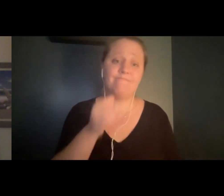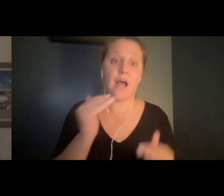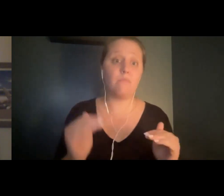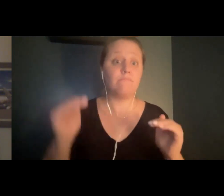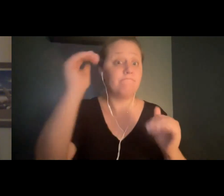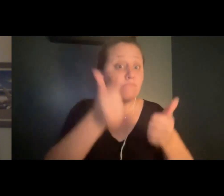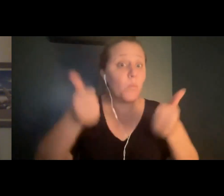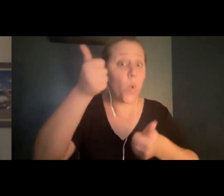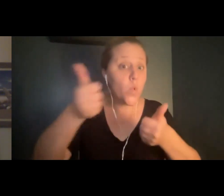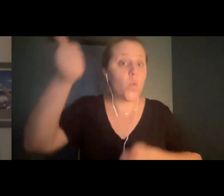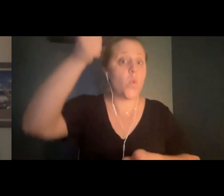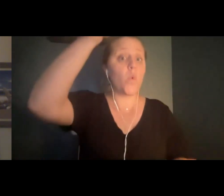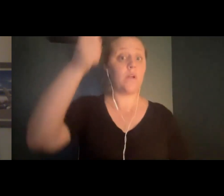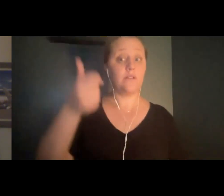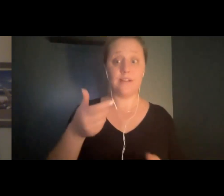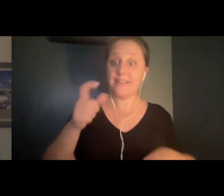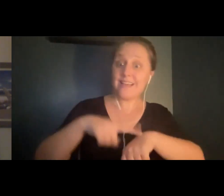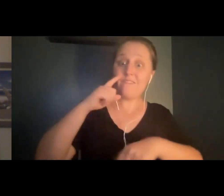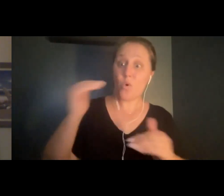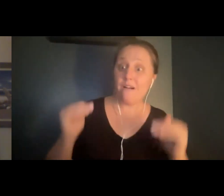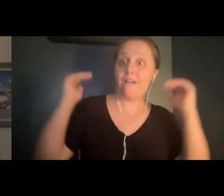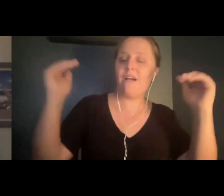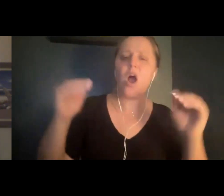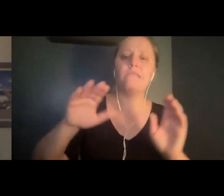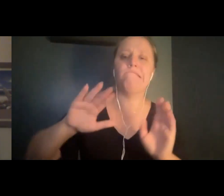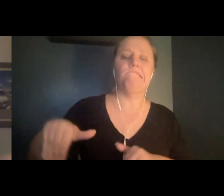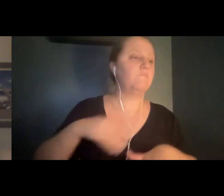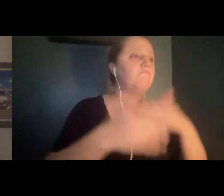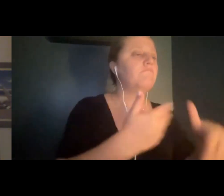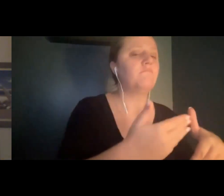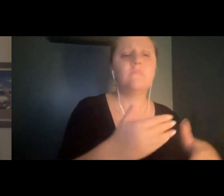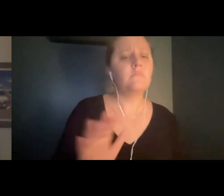for opportunities. So, inclusion is not just about having representation on your